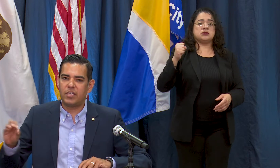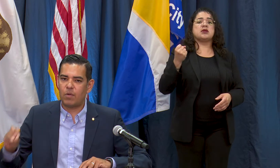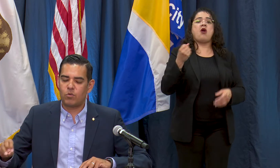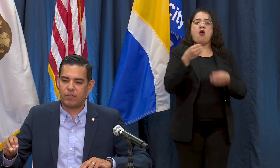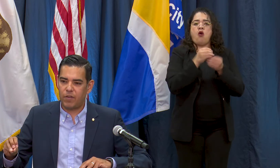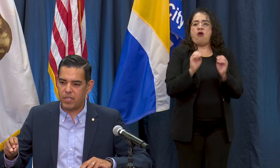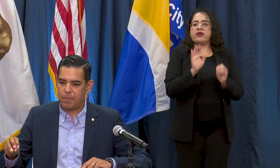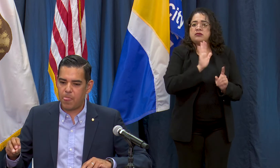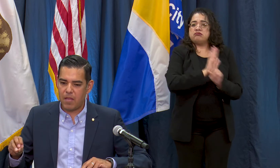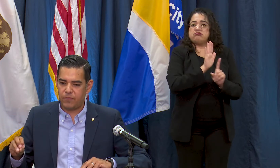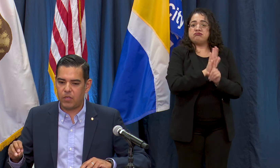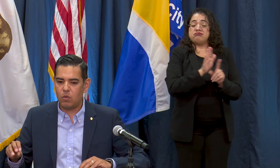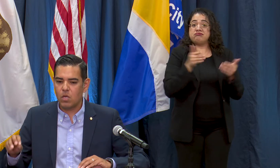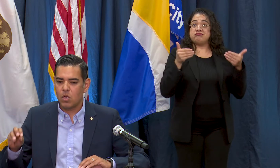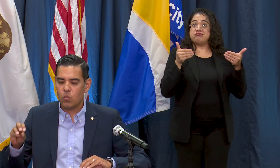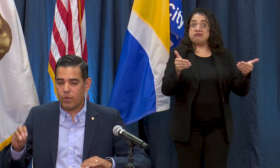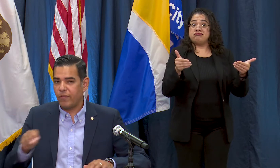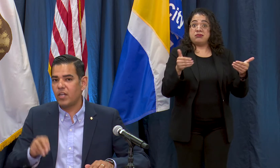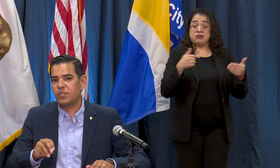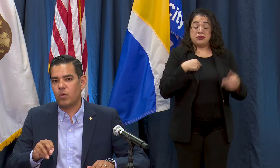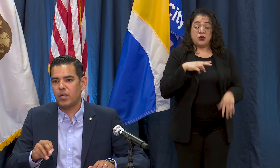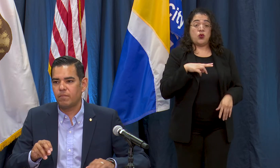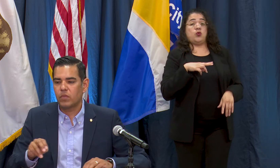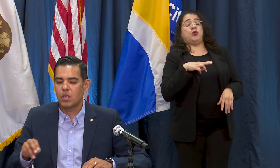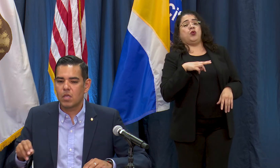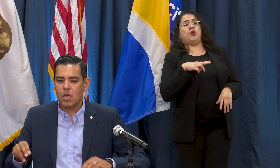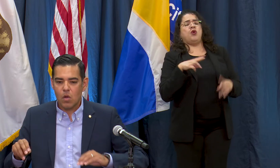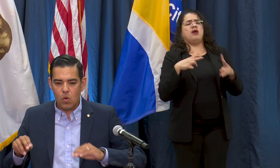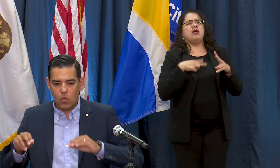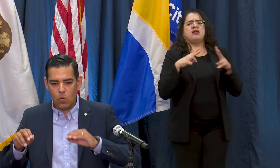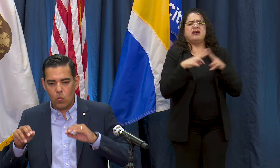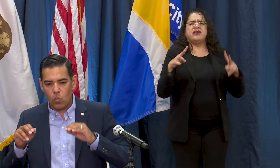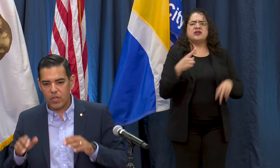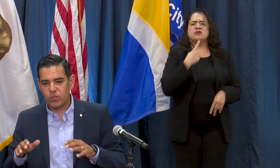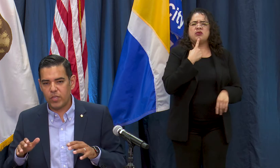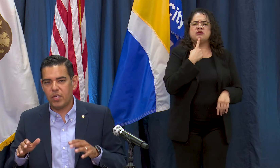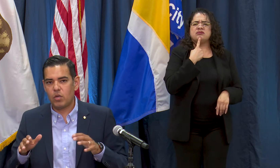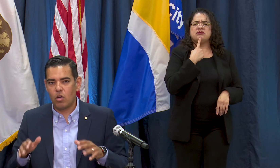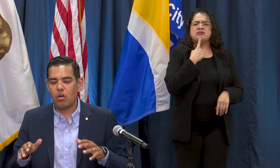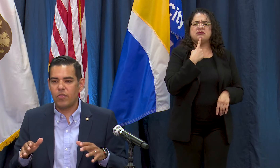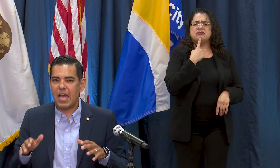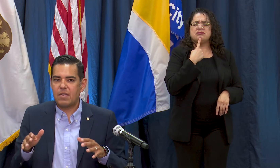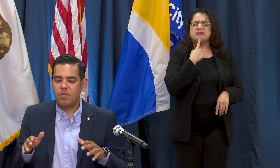didn't get direct funding and so we were very disappointed. Once we heard that the